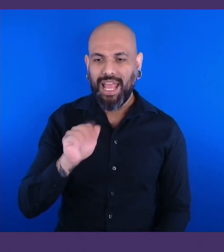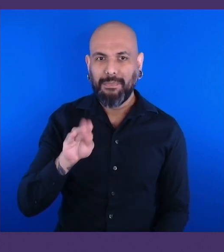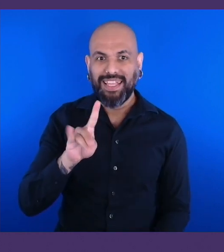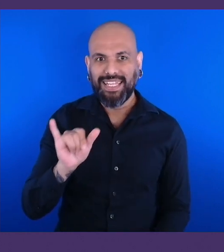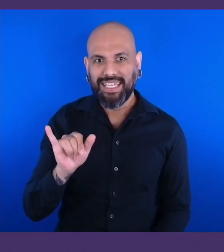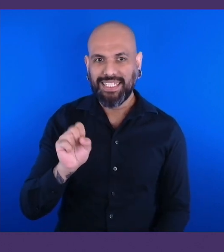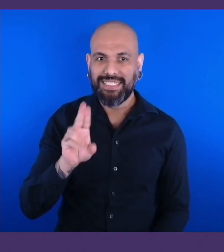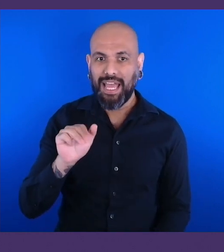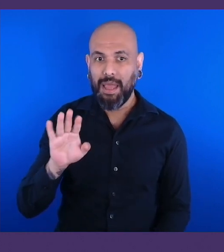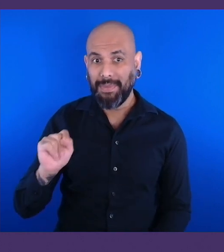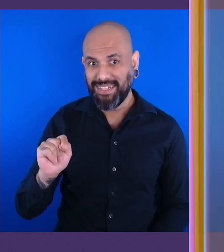Bye for now.